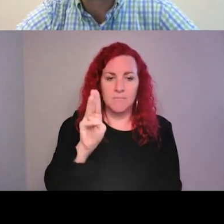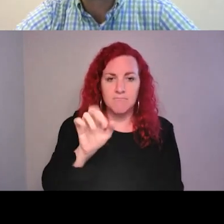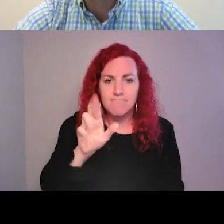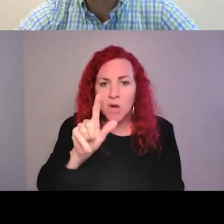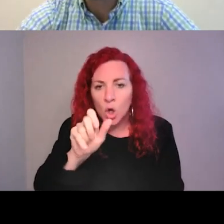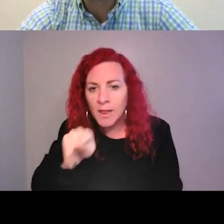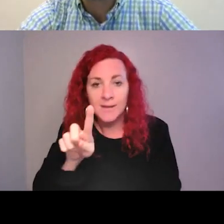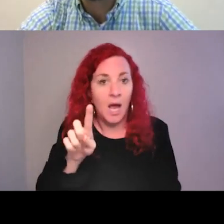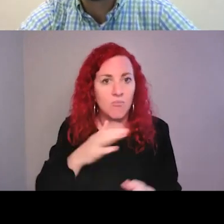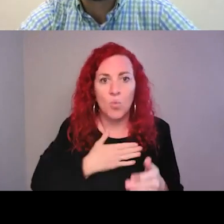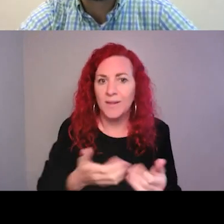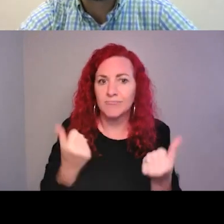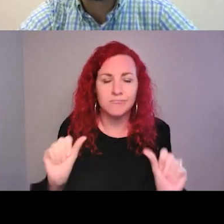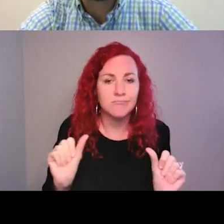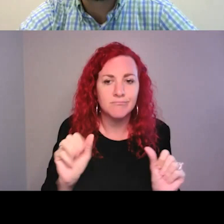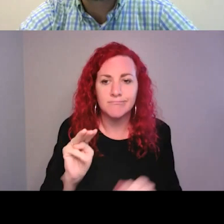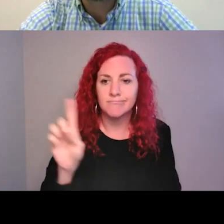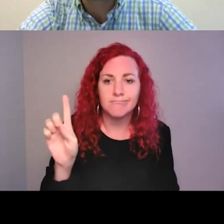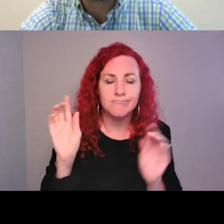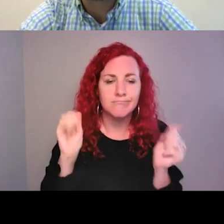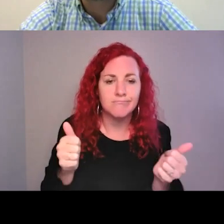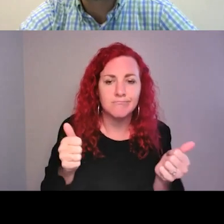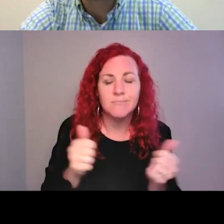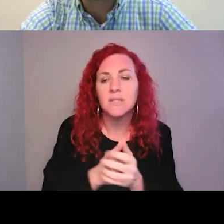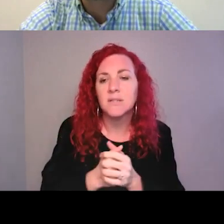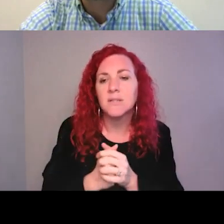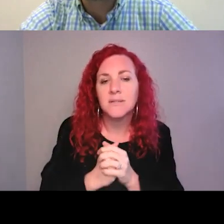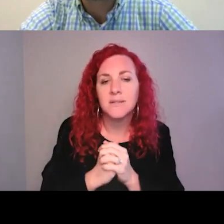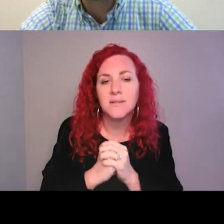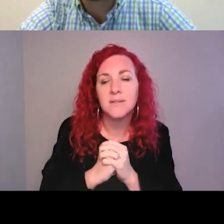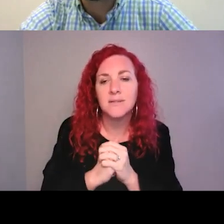LET'S GO WITH THE AUDIENCE INKLING AND SEE.